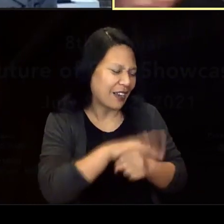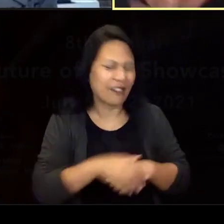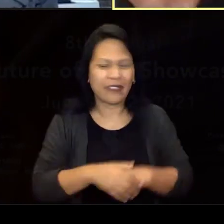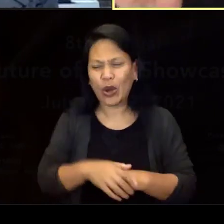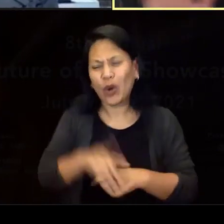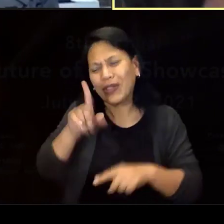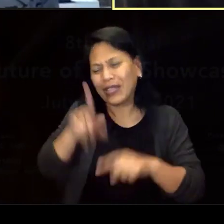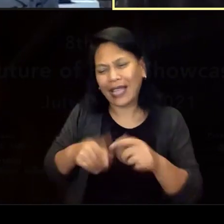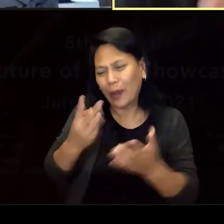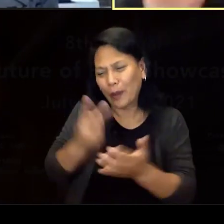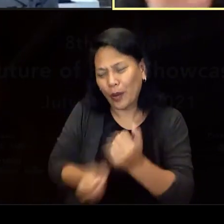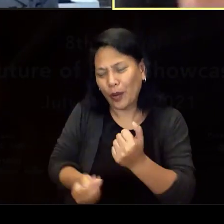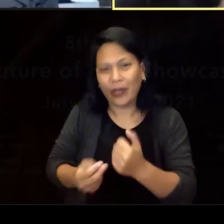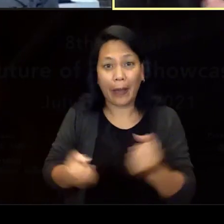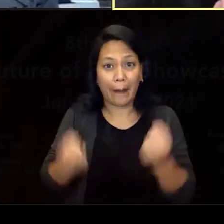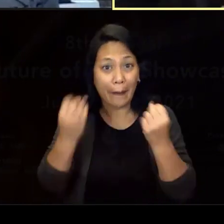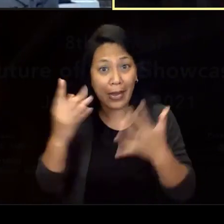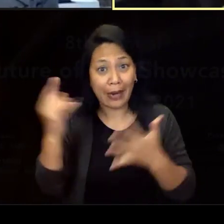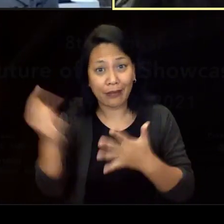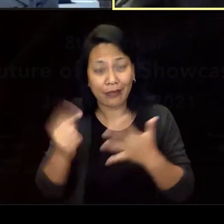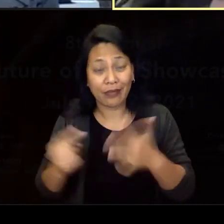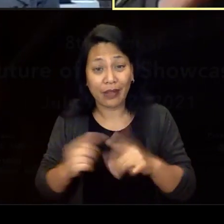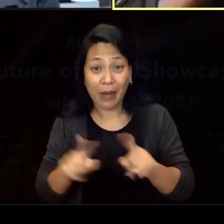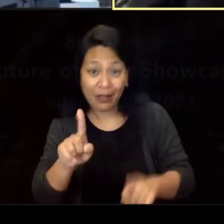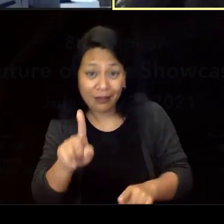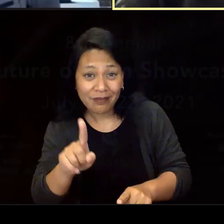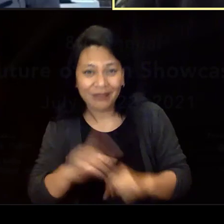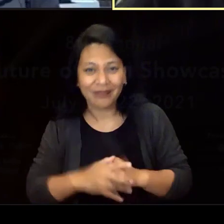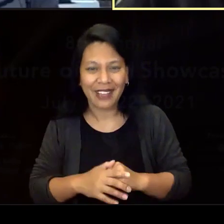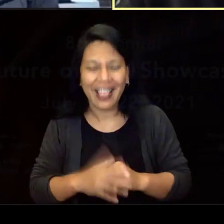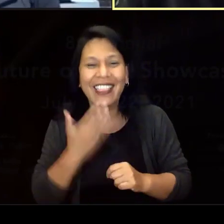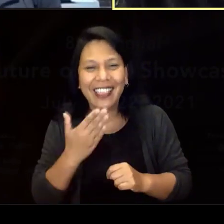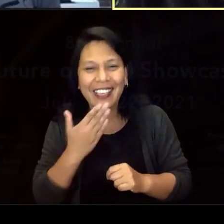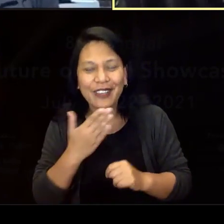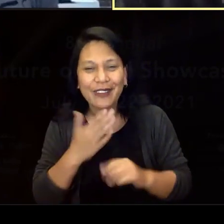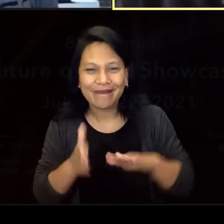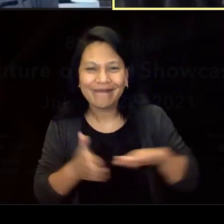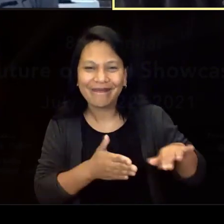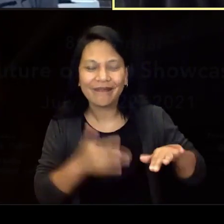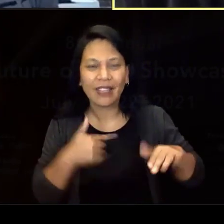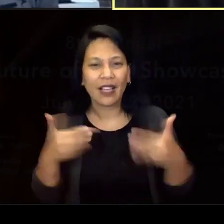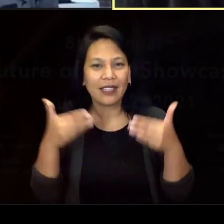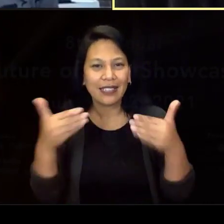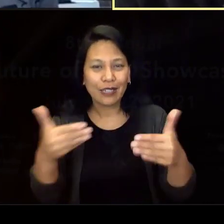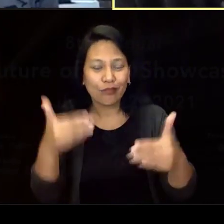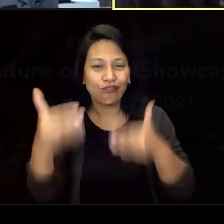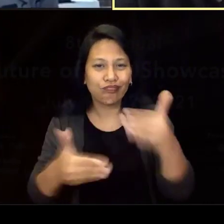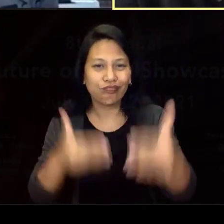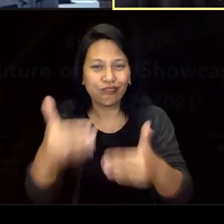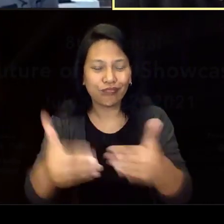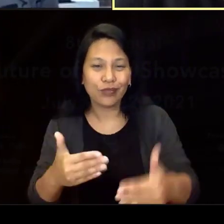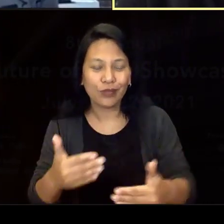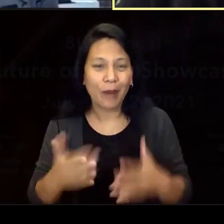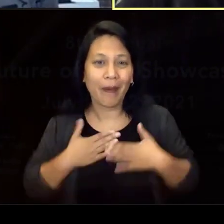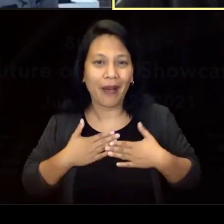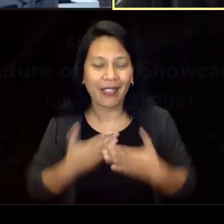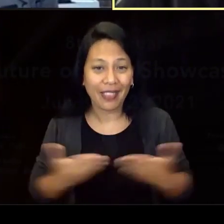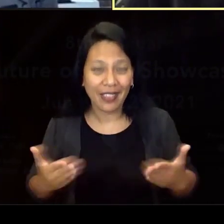I'm just... Thank you, but I'm going to keep going and doing my thing and doing what I want to do and what I love to do.